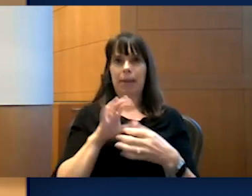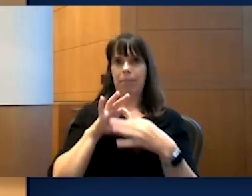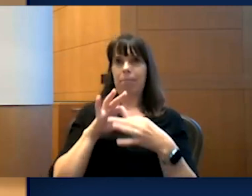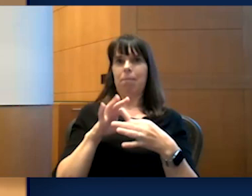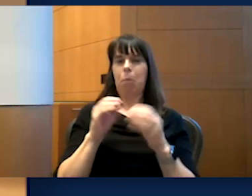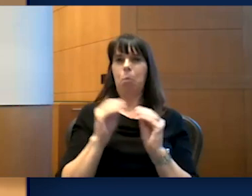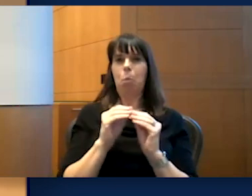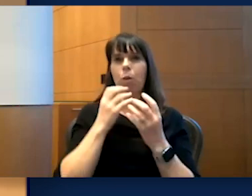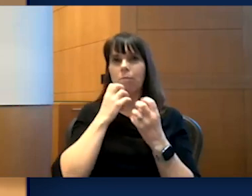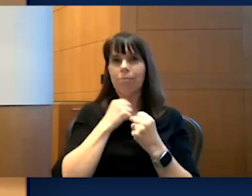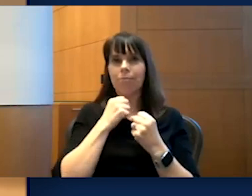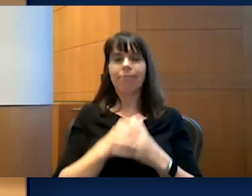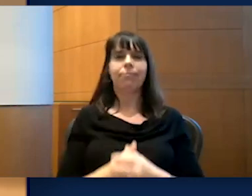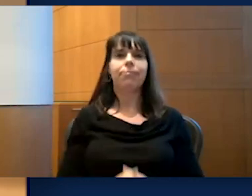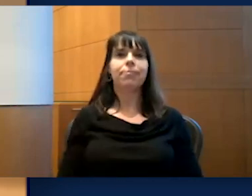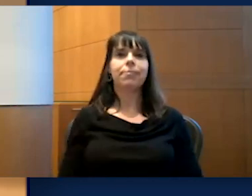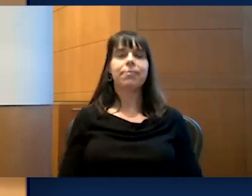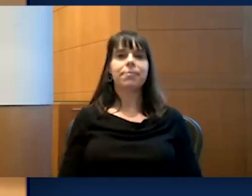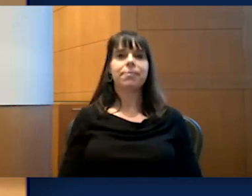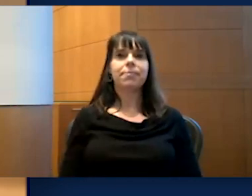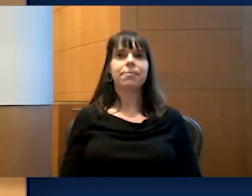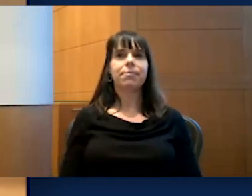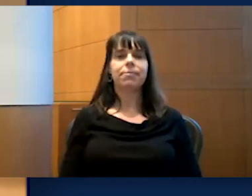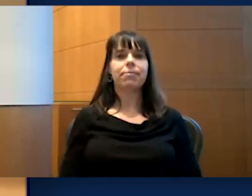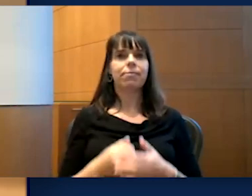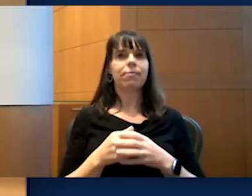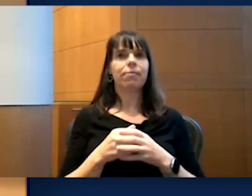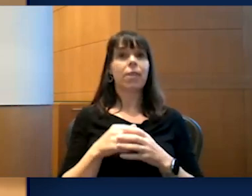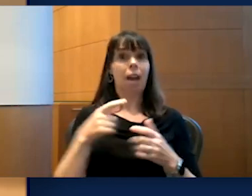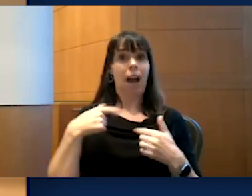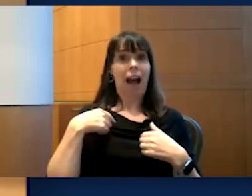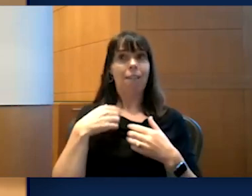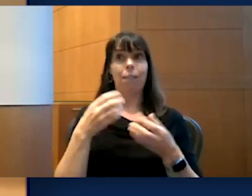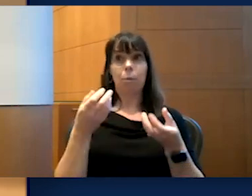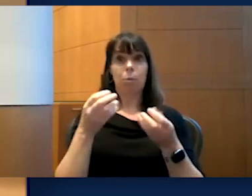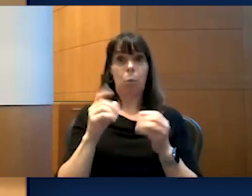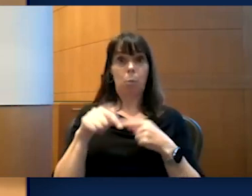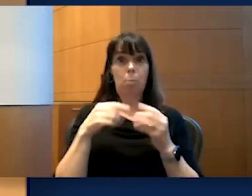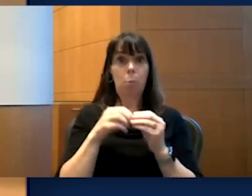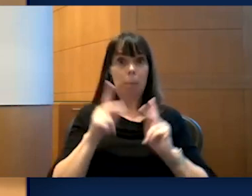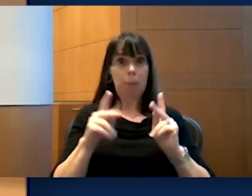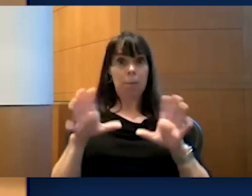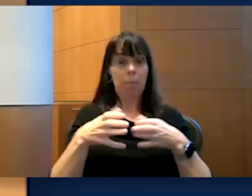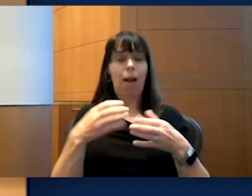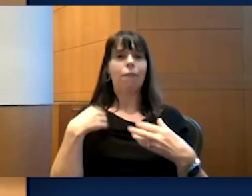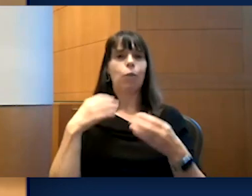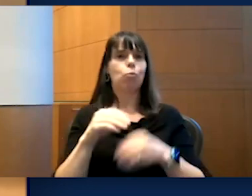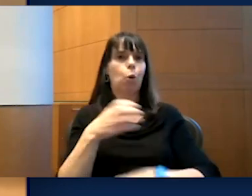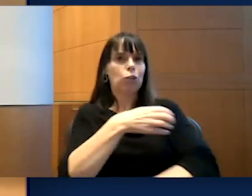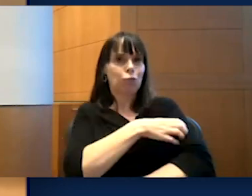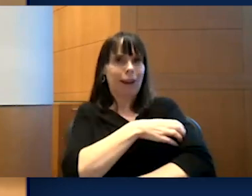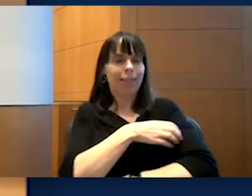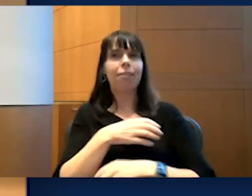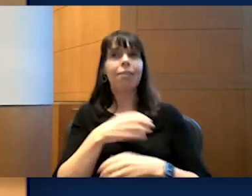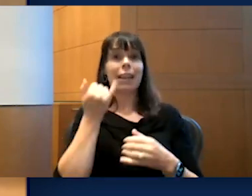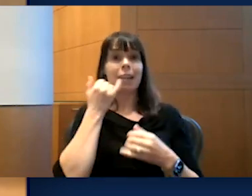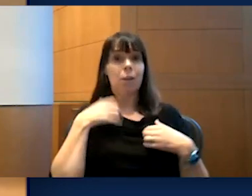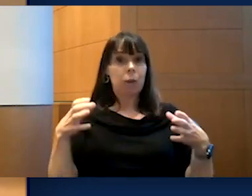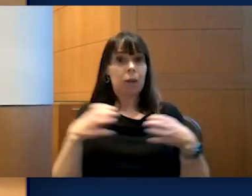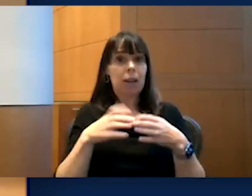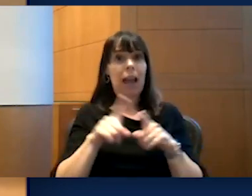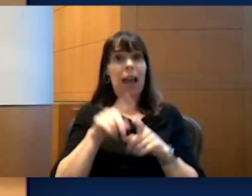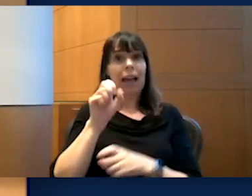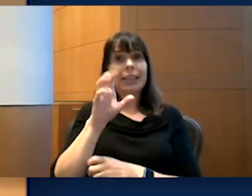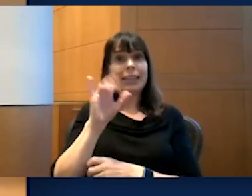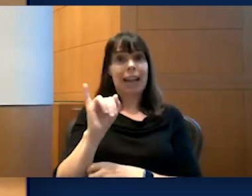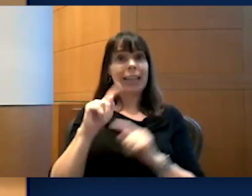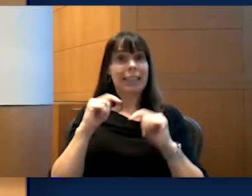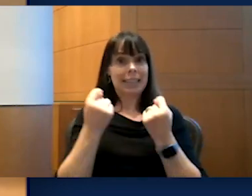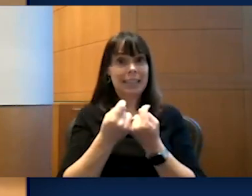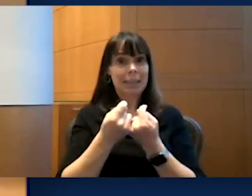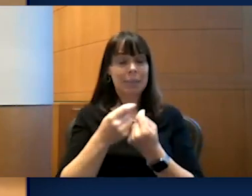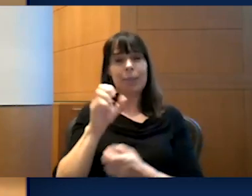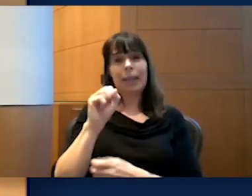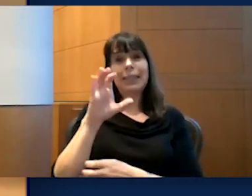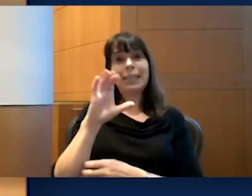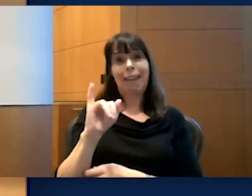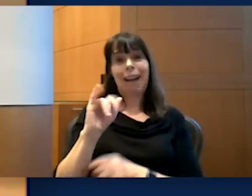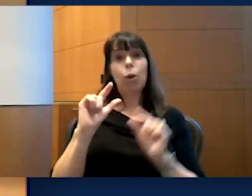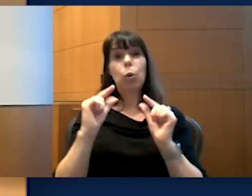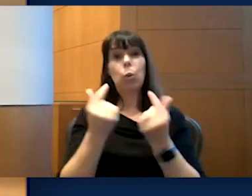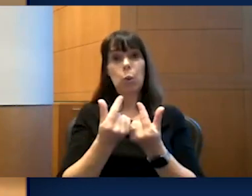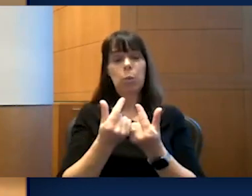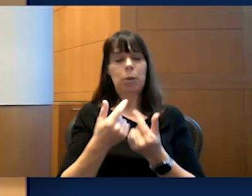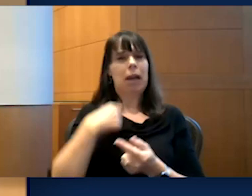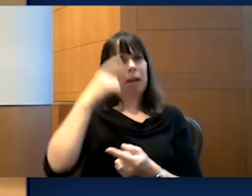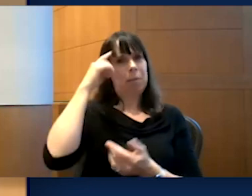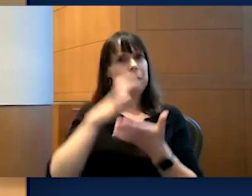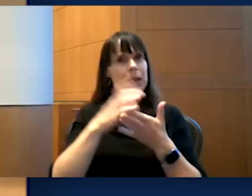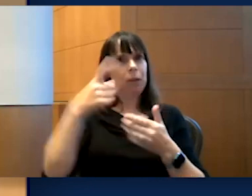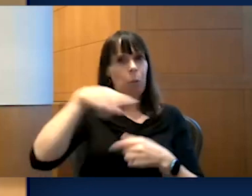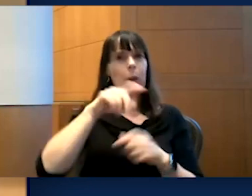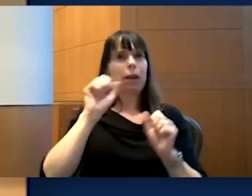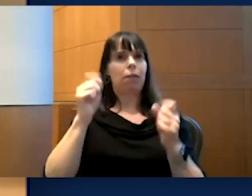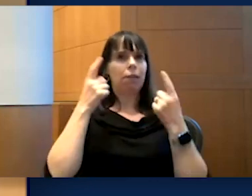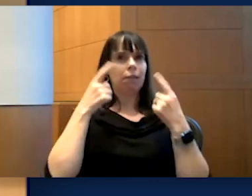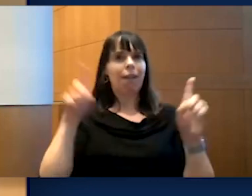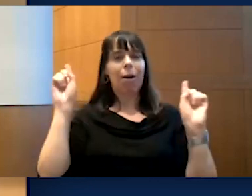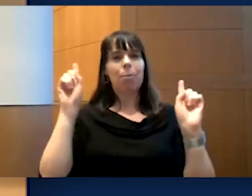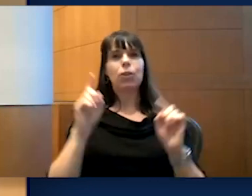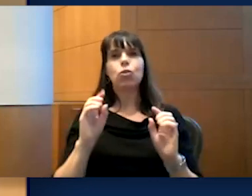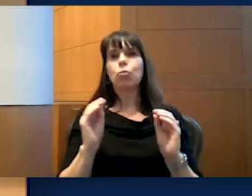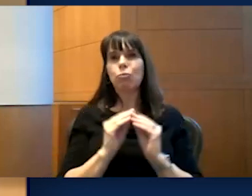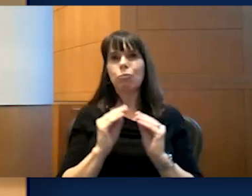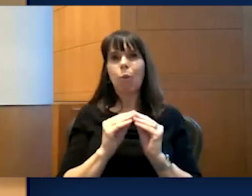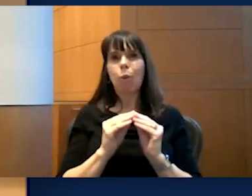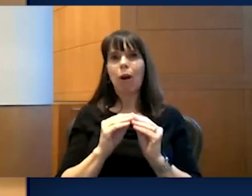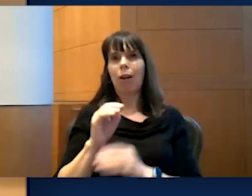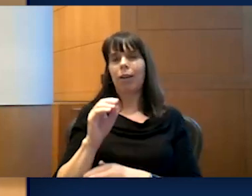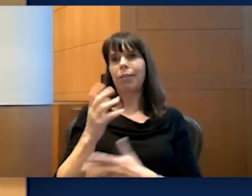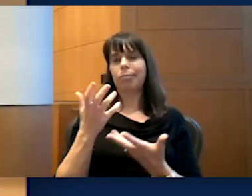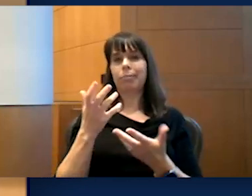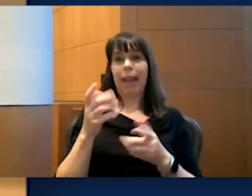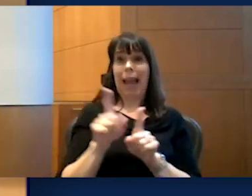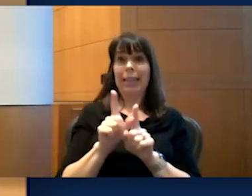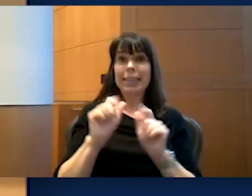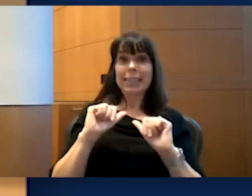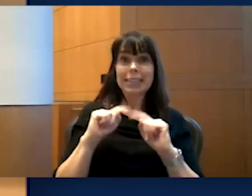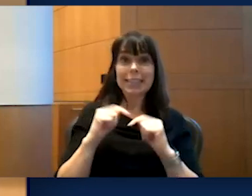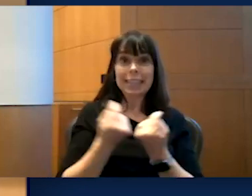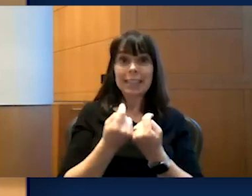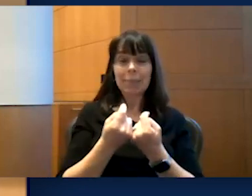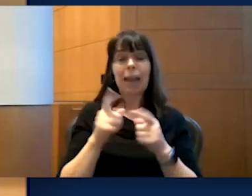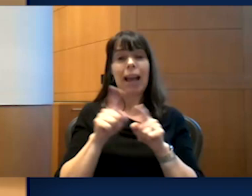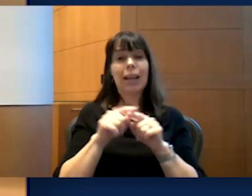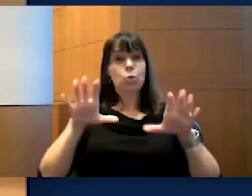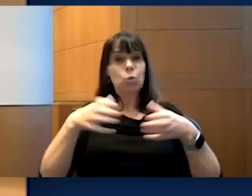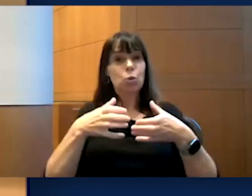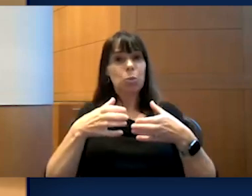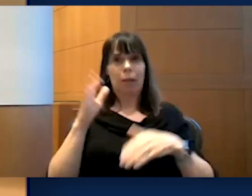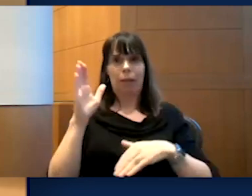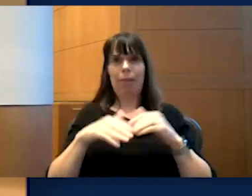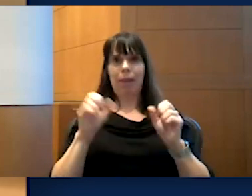There is strength in numbers. And coming together as the SCI team, SCI group, I believe we can all accomplish more as a team and a group than we ever could in our own individual corners.